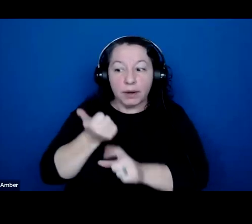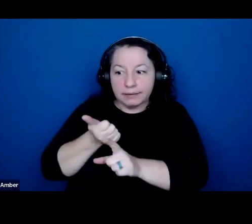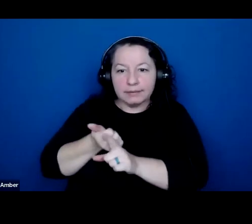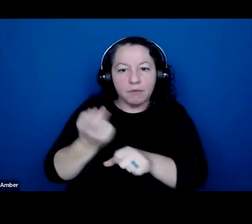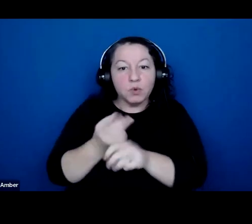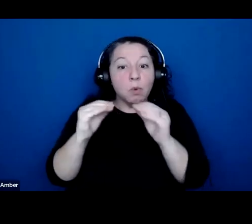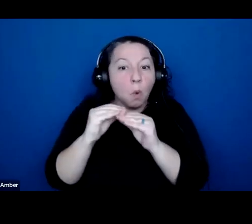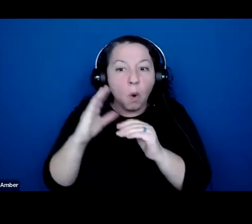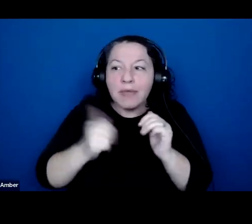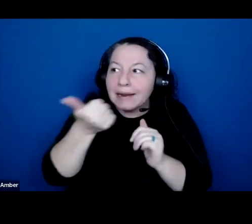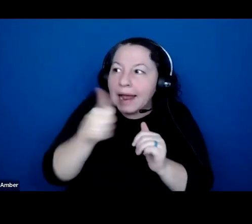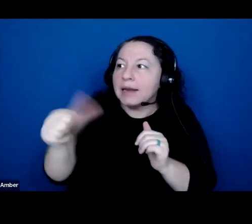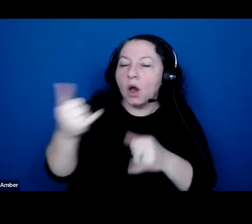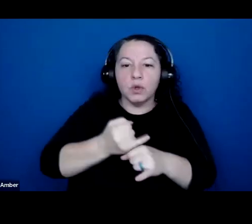Thanks so much, Taylor, for that very kind introduction. I'm so honored to be here today with this esteemed panel to talk about something that I agree with you, Taylor, we don't hear enough about in